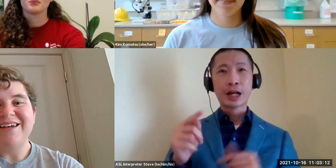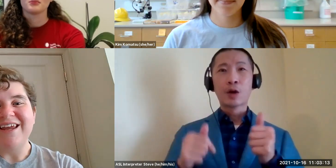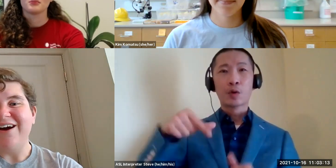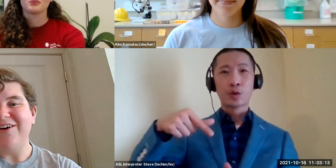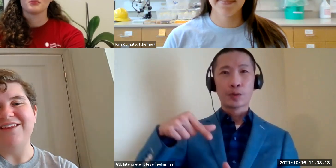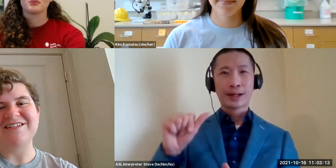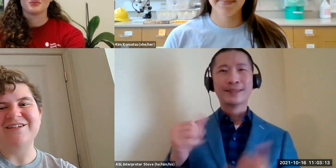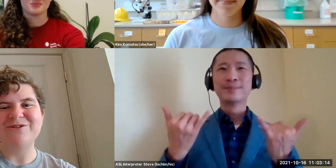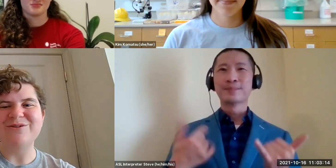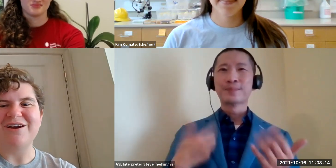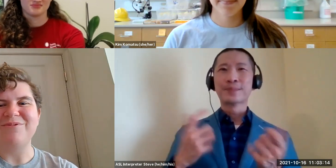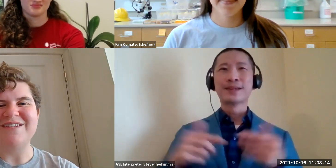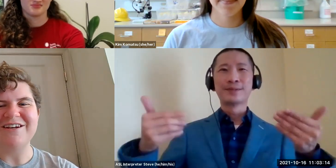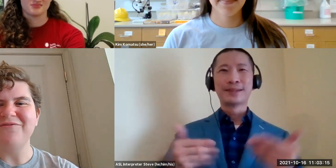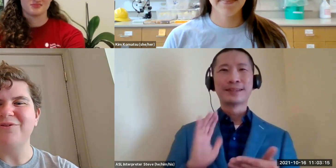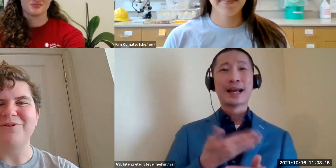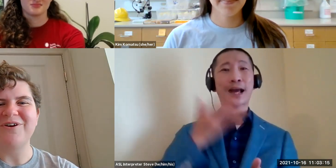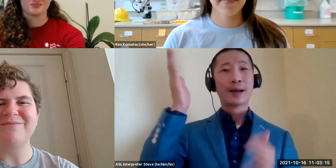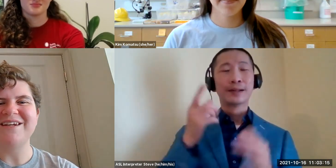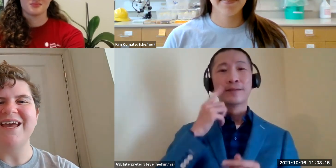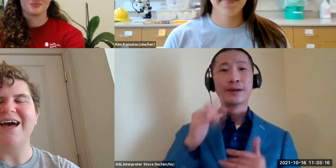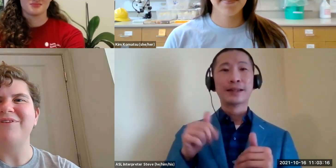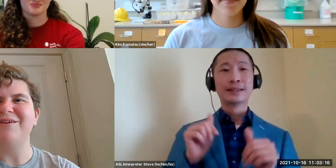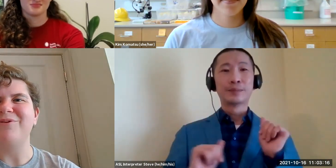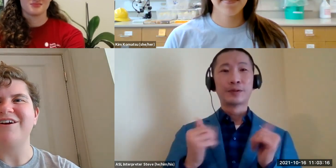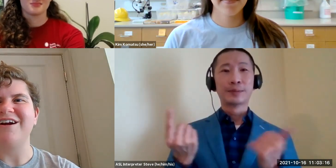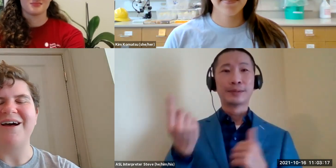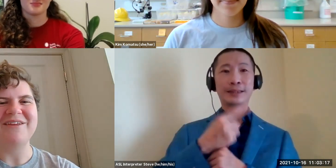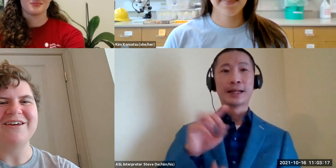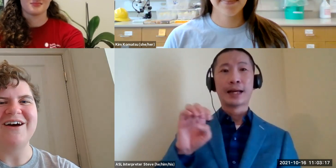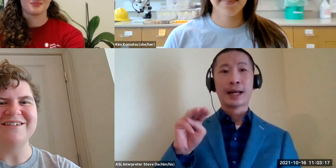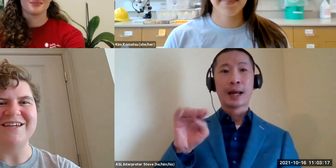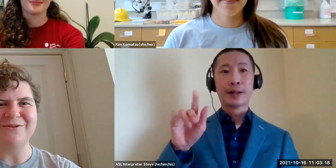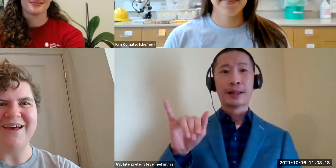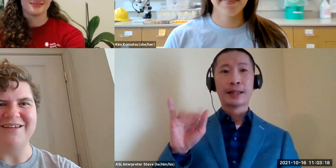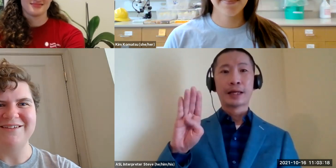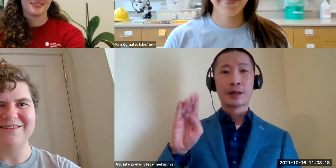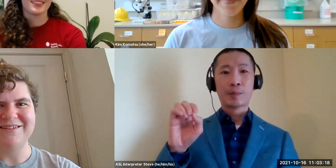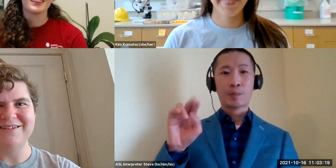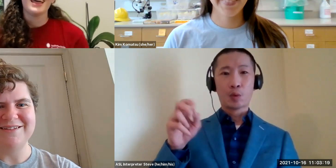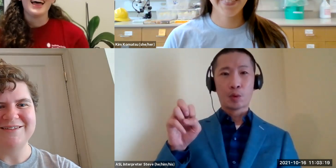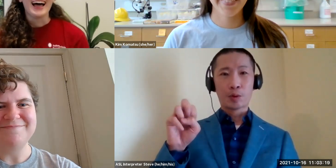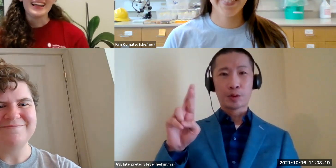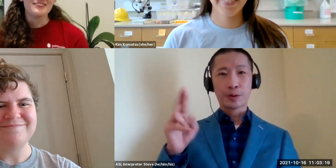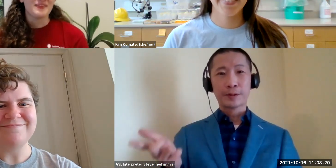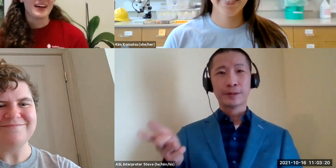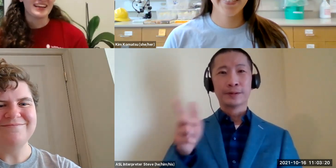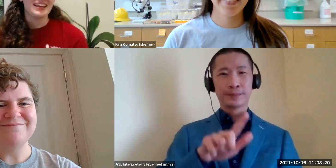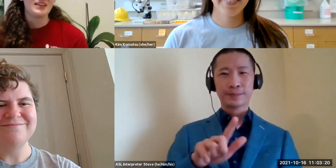Johanna (she/her) - AACPL: And now I'd like to introduce our presenter for the program today Emily Borger. Emily, go ahead and take it away. Emily Borger: Hello, everybody.